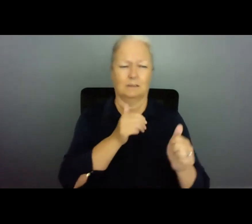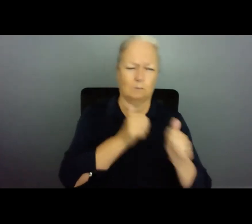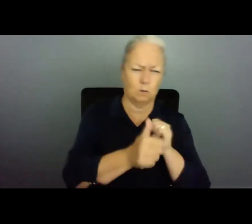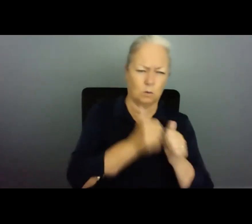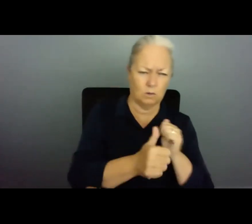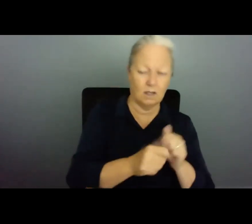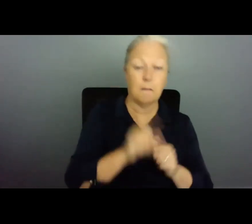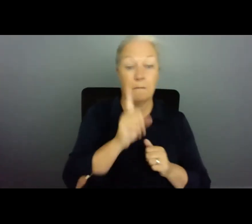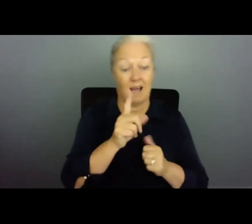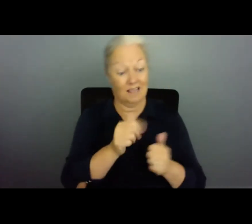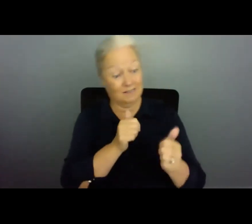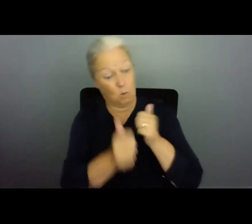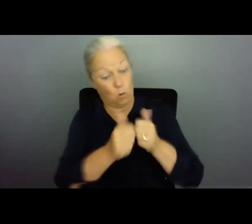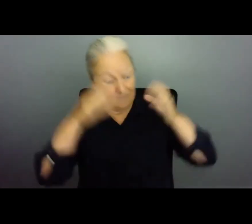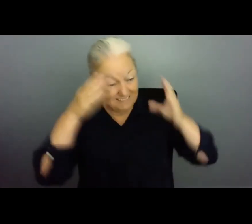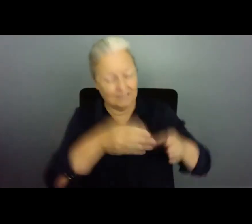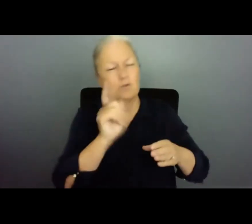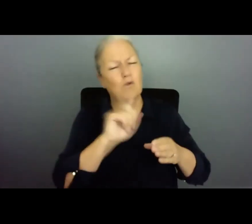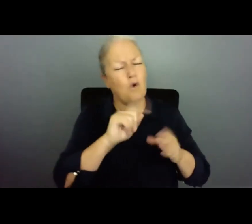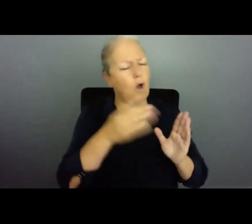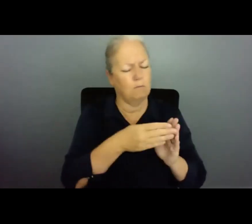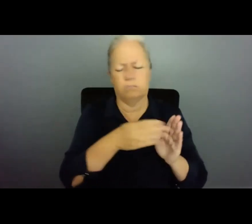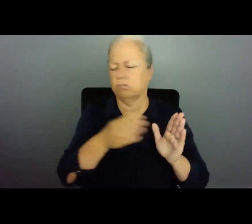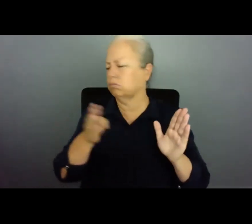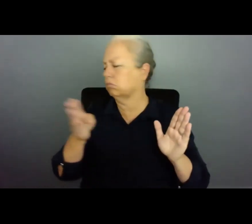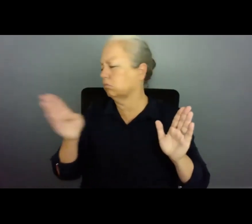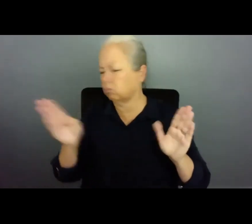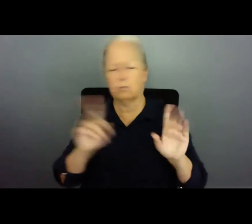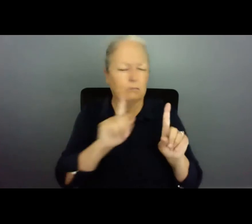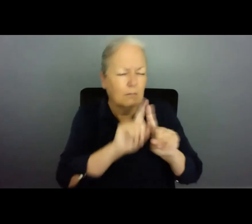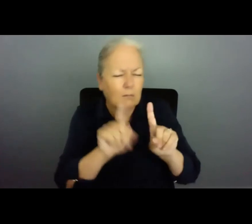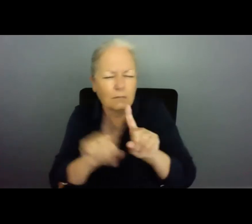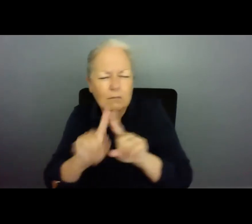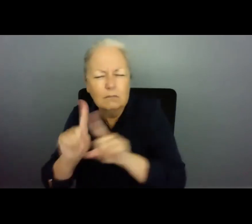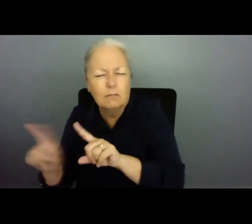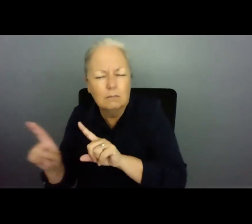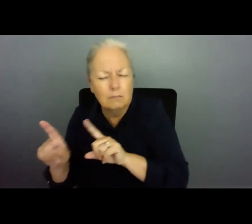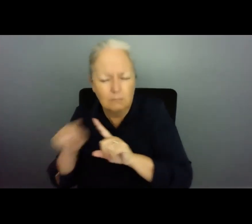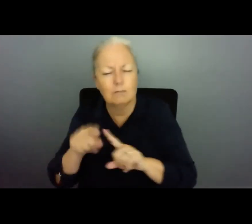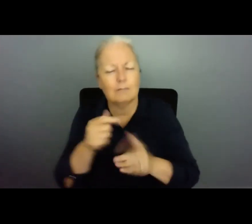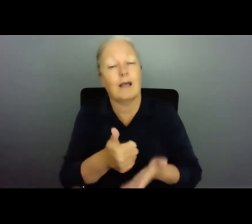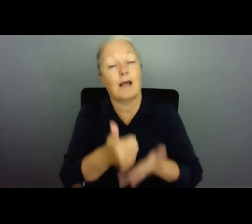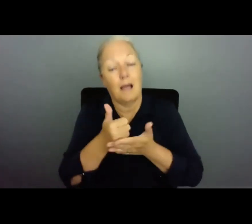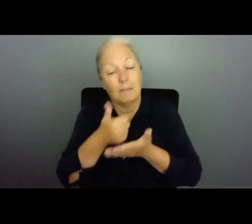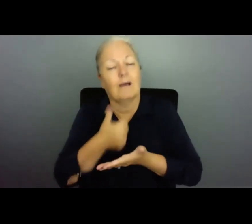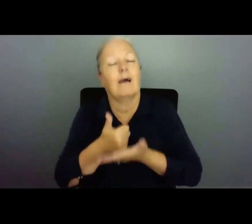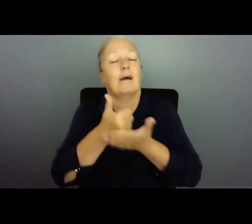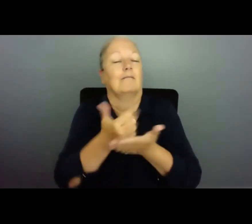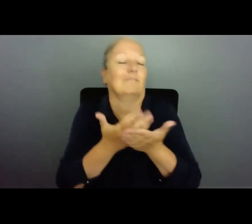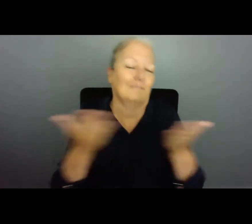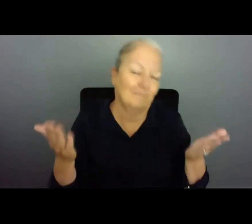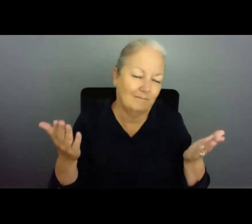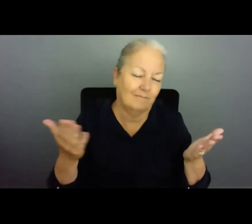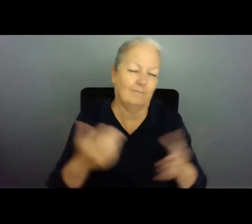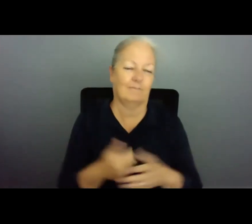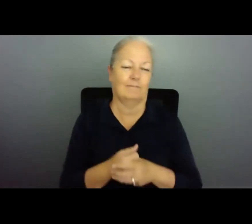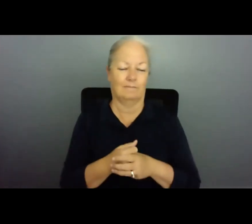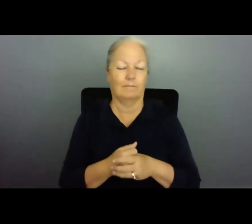this is what we have been doing on our end on the other hand united nations the